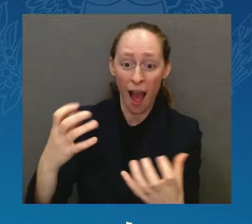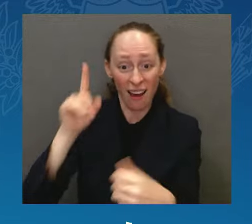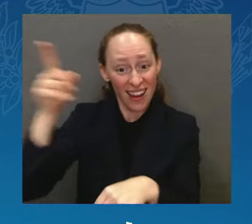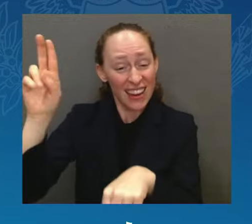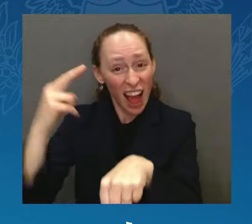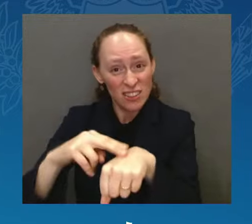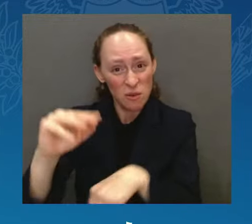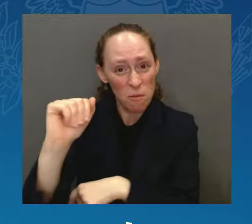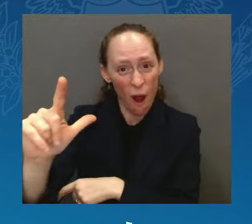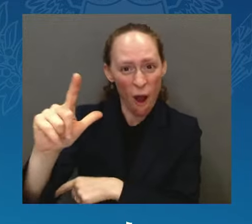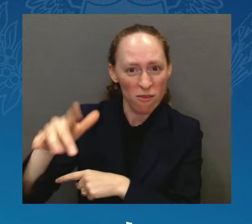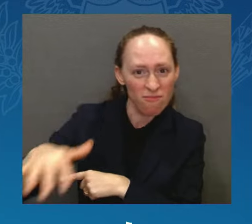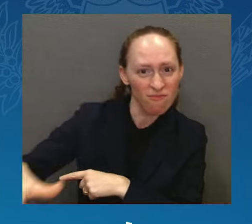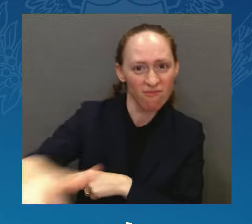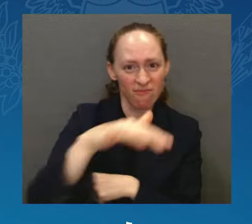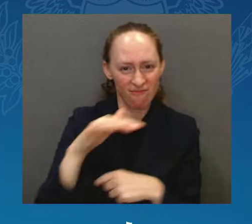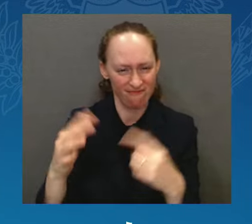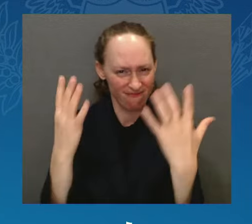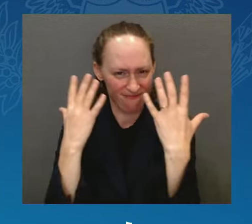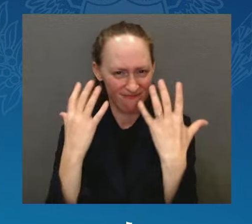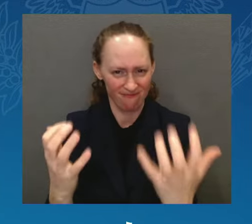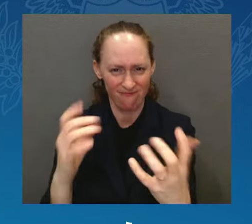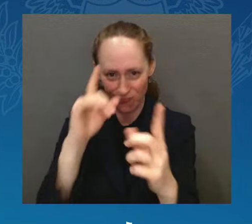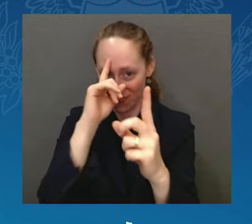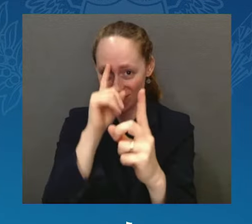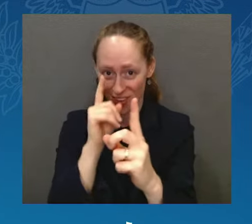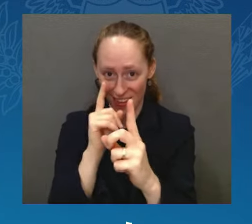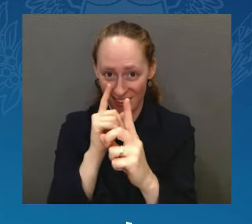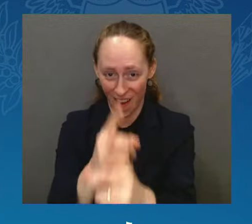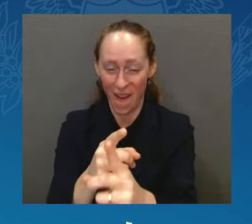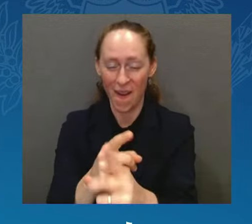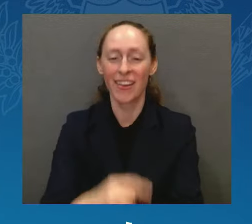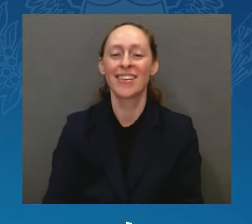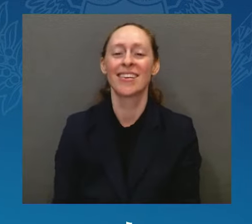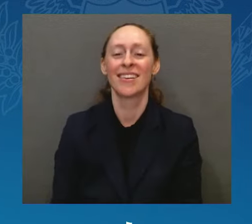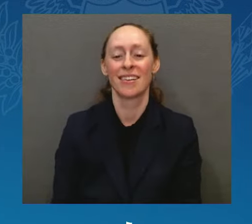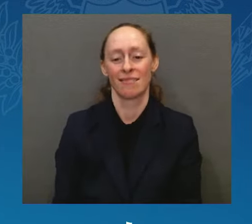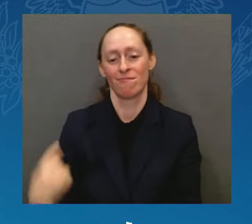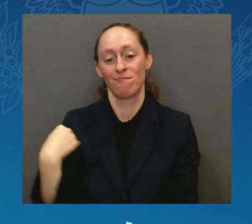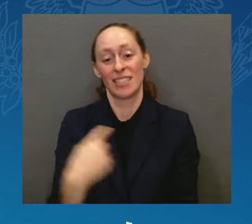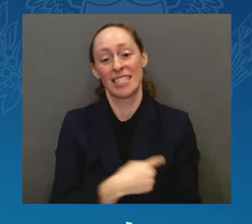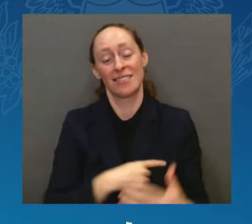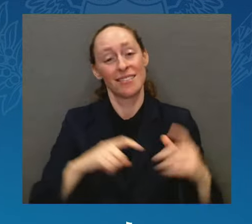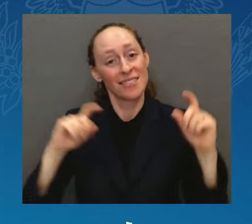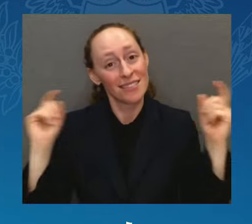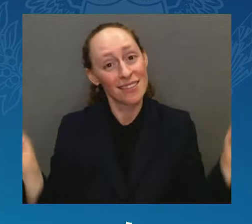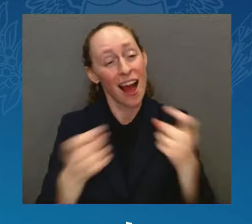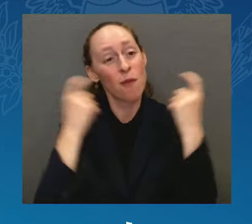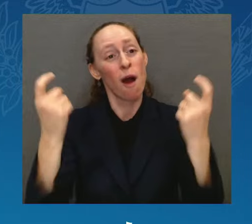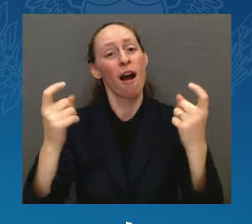And as we celebrate and lift up these stories of power, of perseverance, of pride,